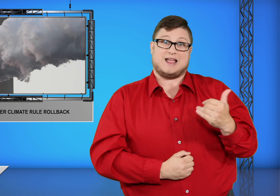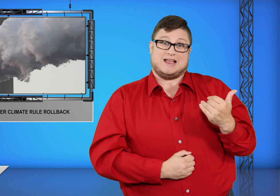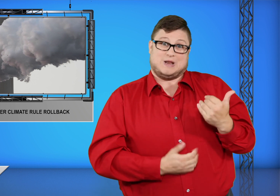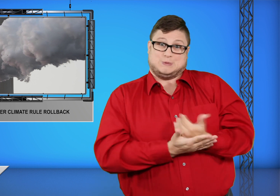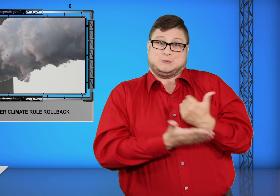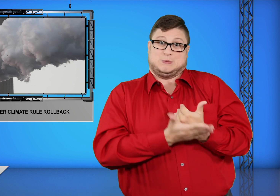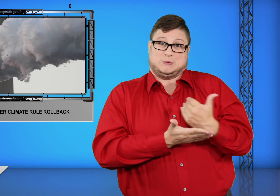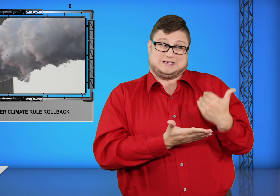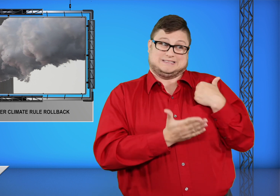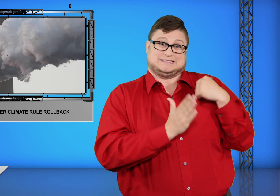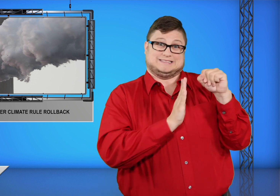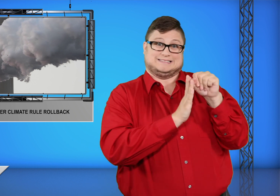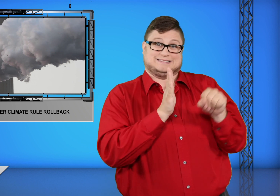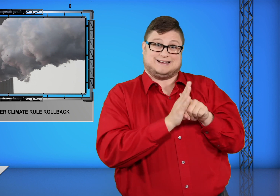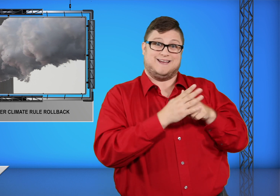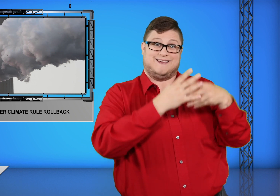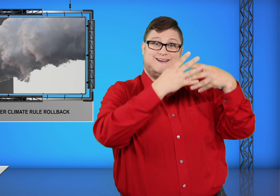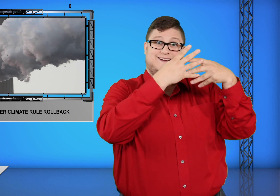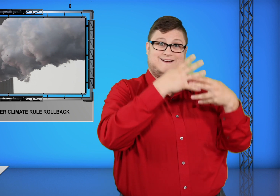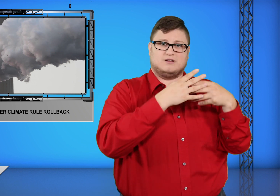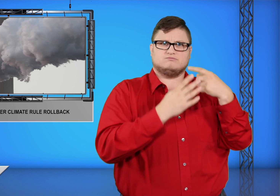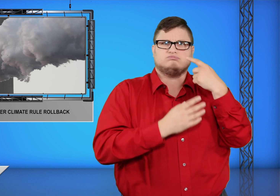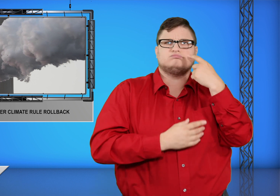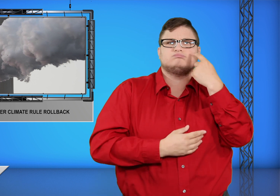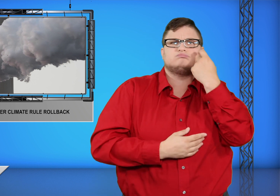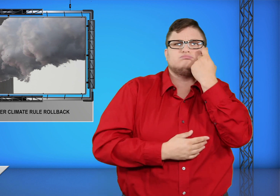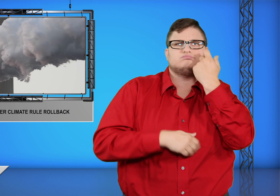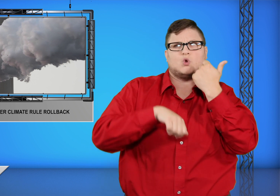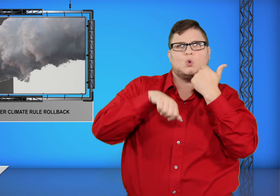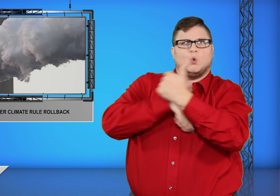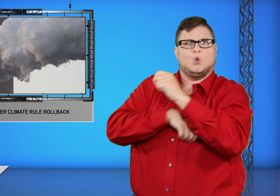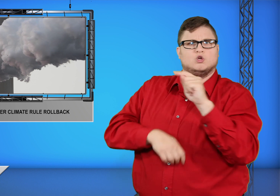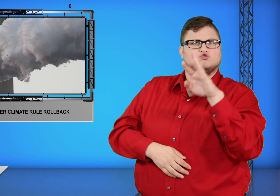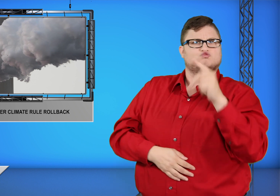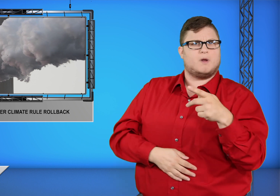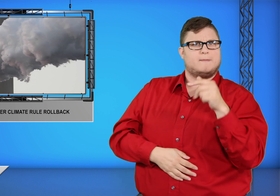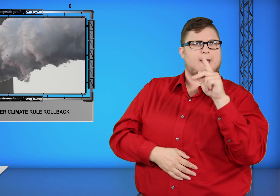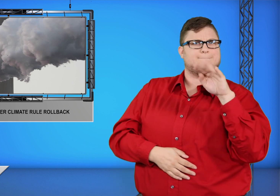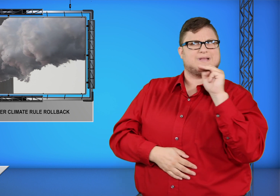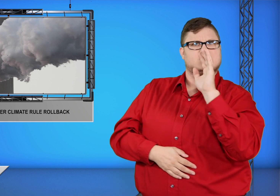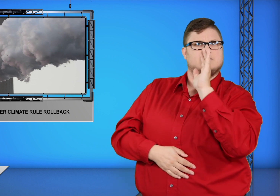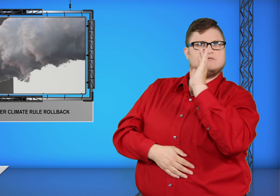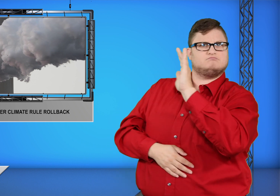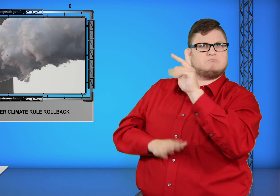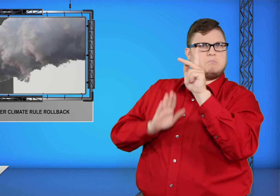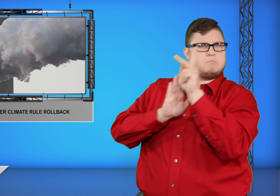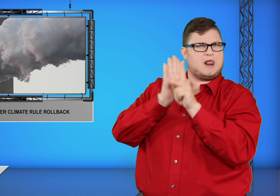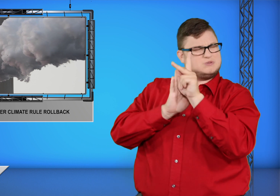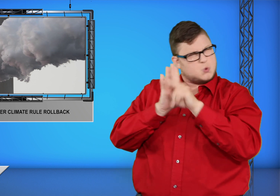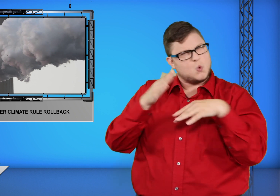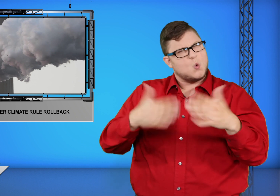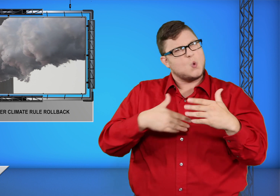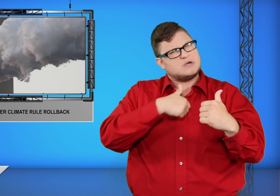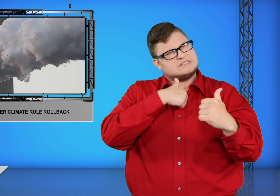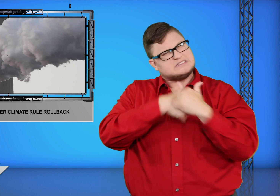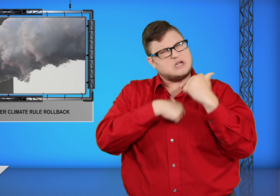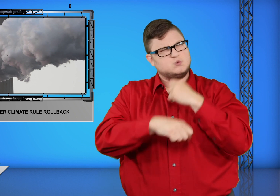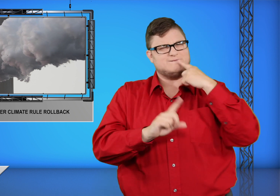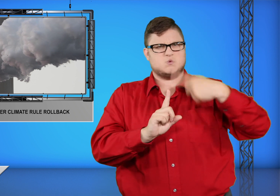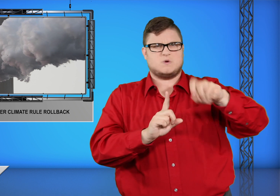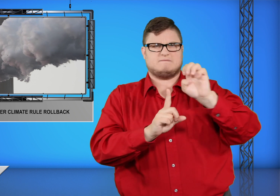This is the latest pushback by states accusing the Trump administration of endangering the